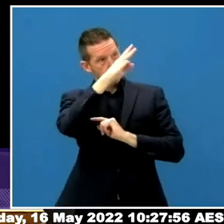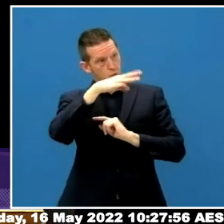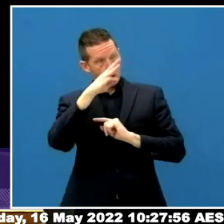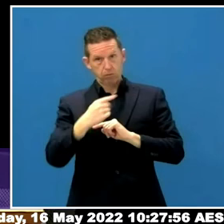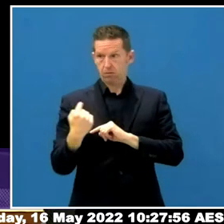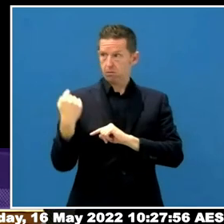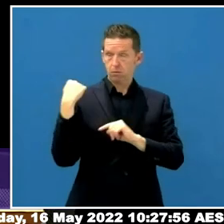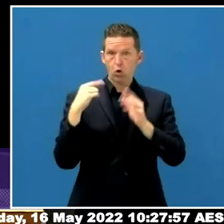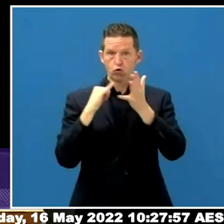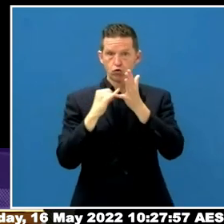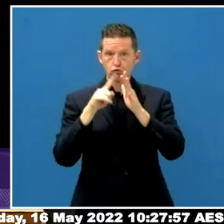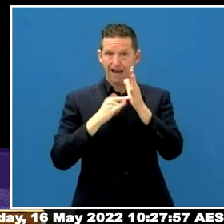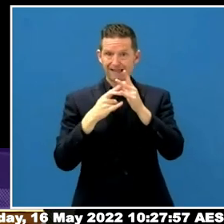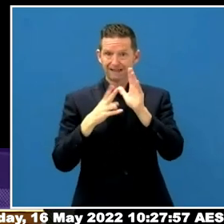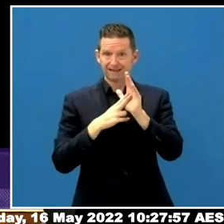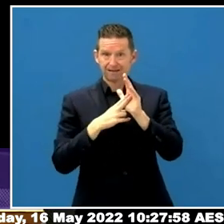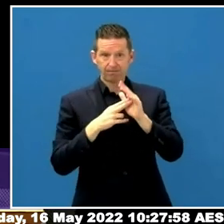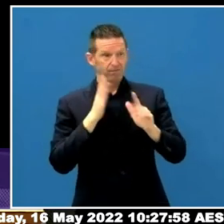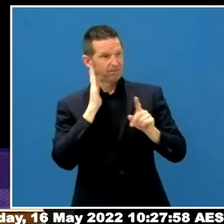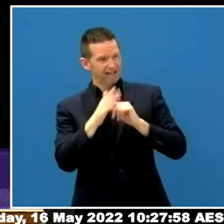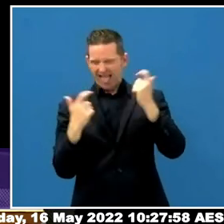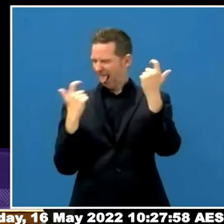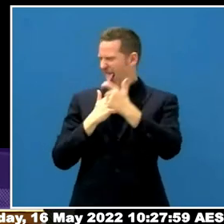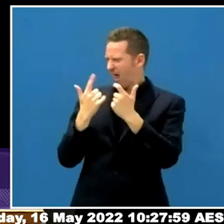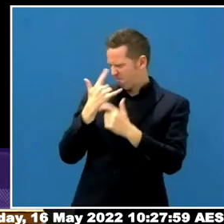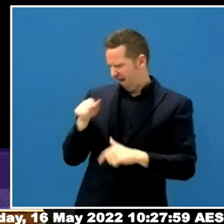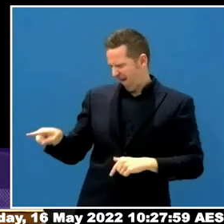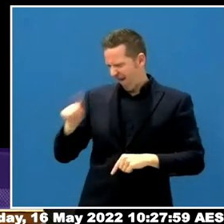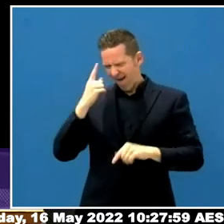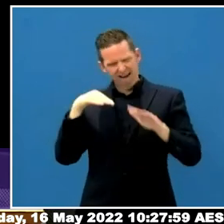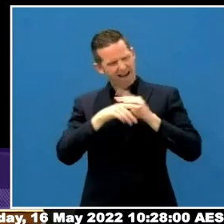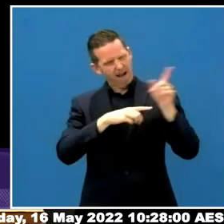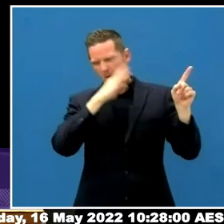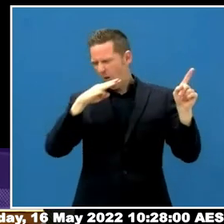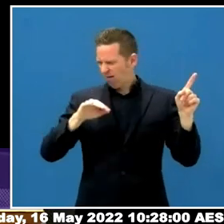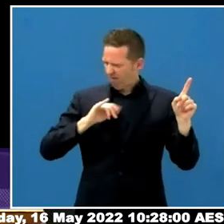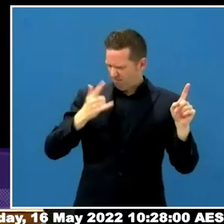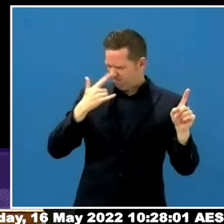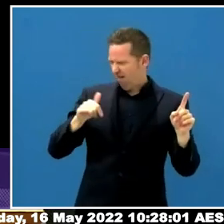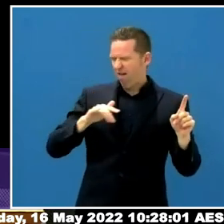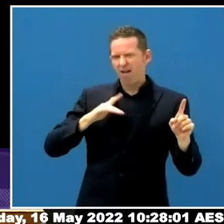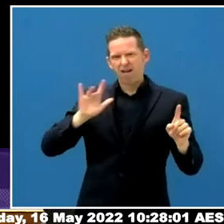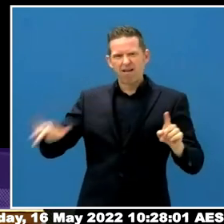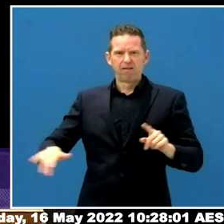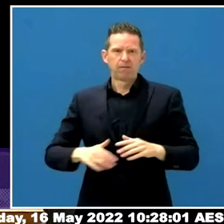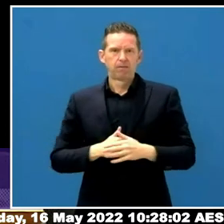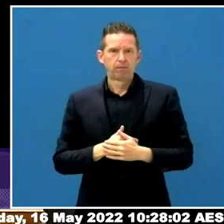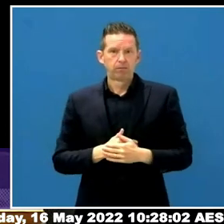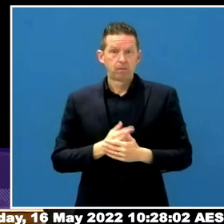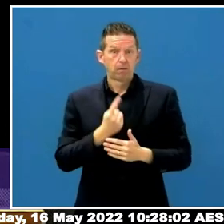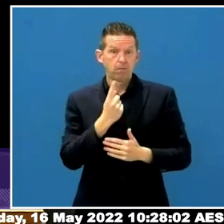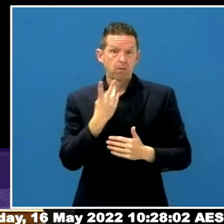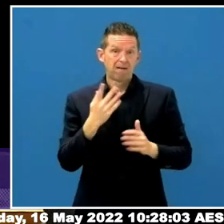taunting and swearing at him and telling him he cannot go in. In several videos, Jason appears distressed.